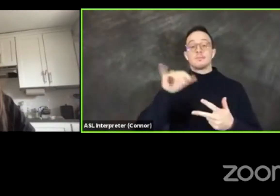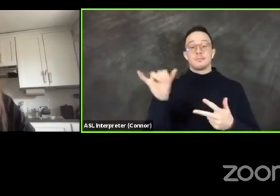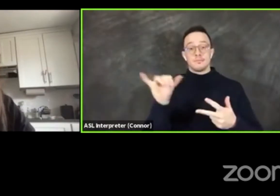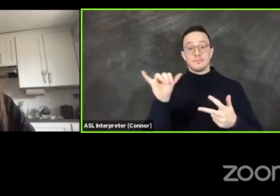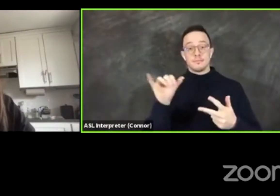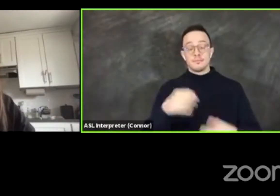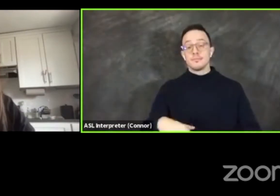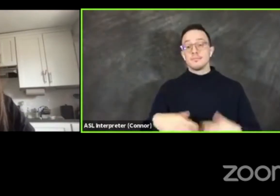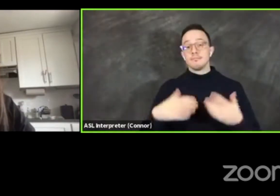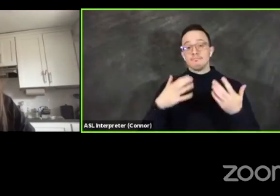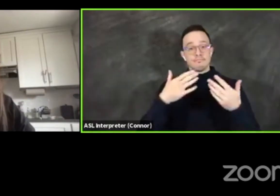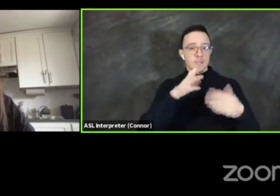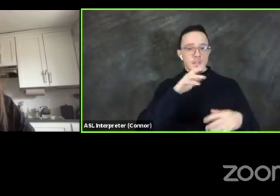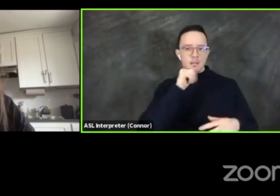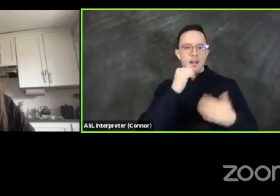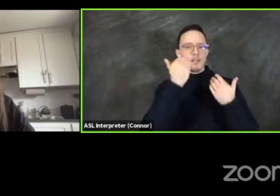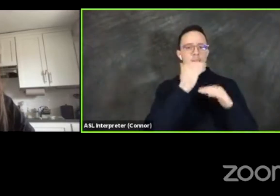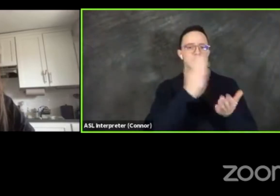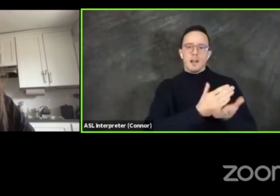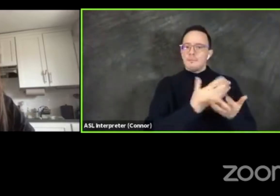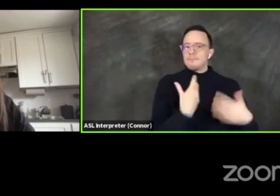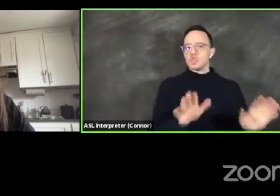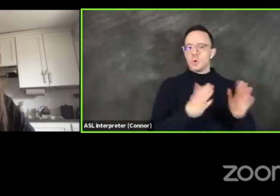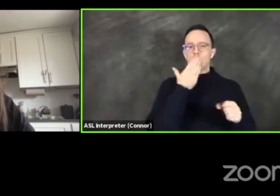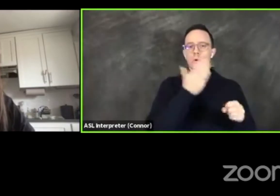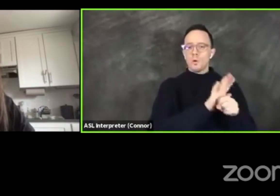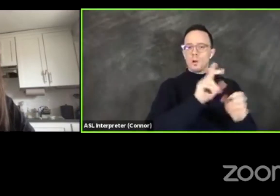AND INTO NEEDED REPARATION AND EQUITY. DANCE/NYC MUST MAKE CONCERTED EFFORTS TO